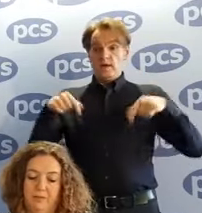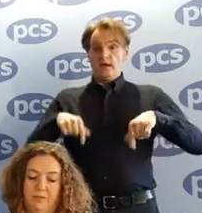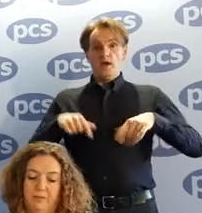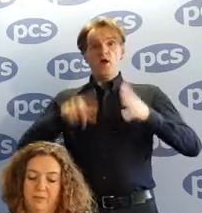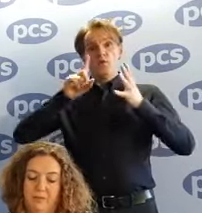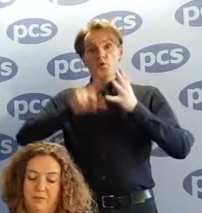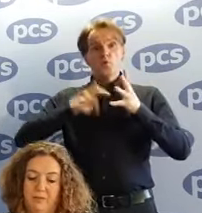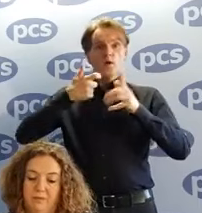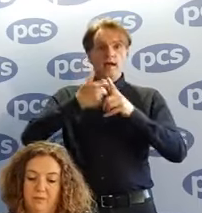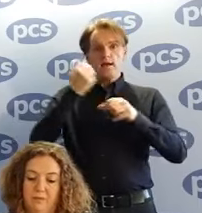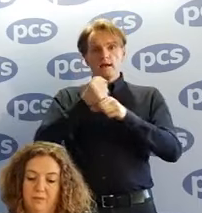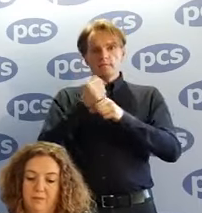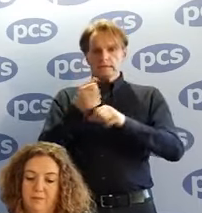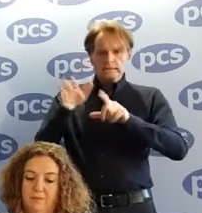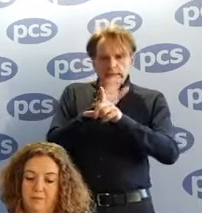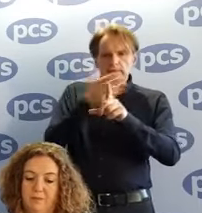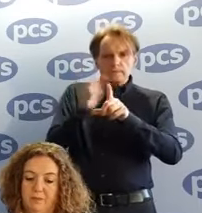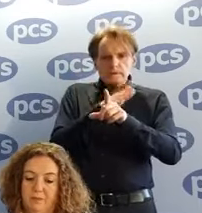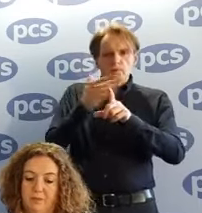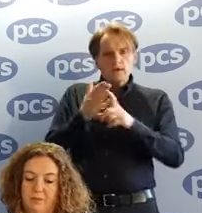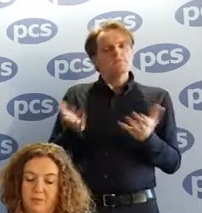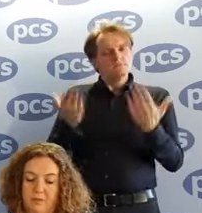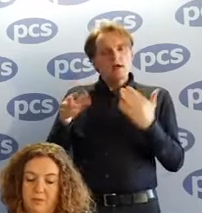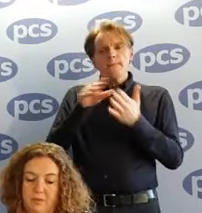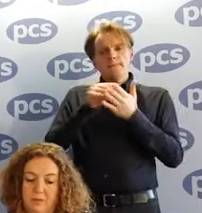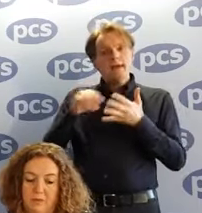the same thing because what I think we were able to successfully argue in